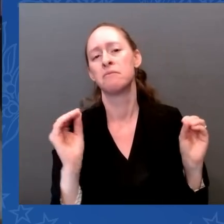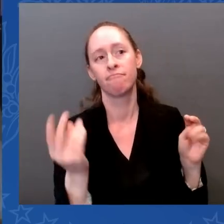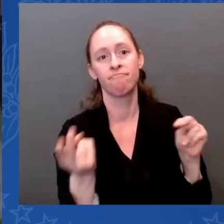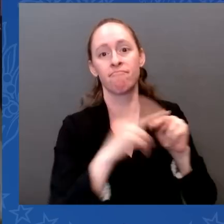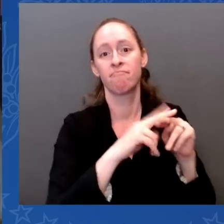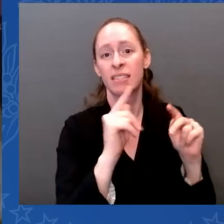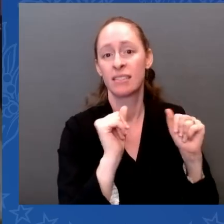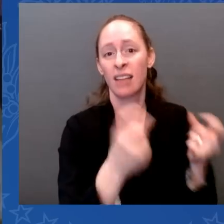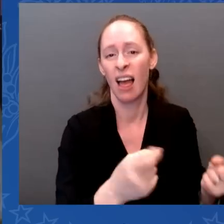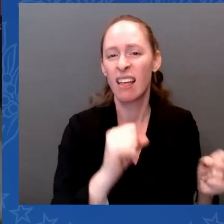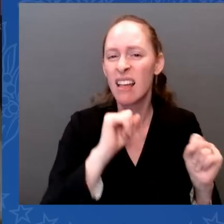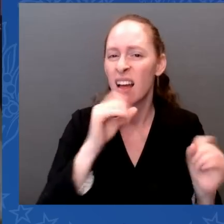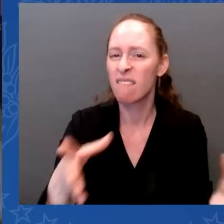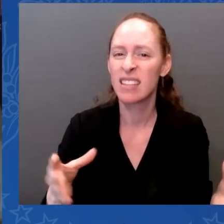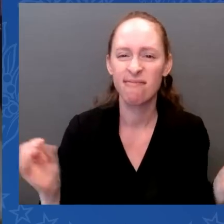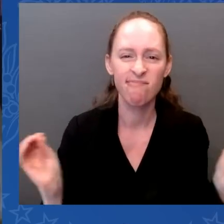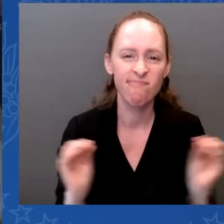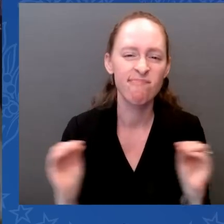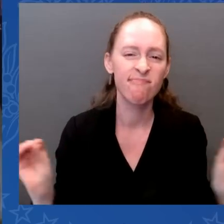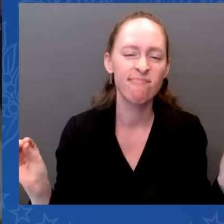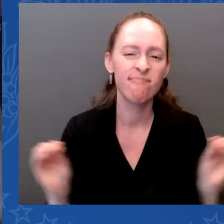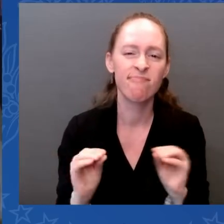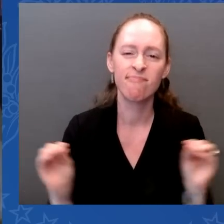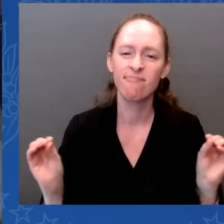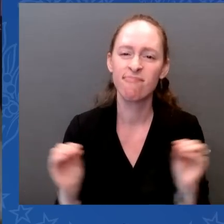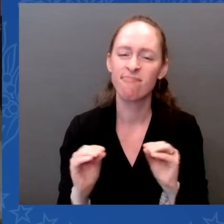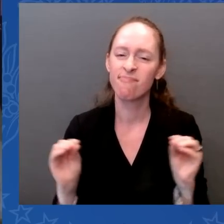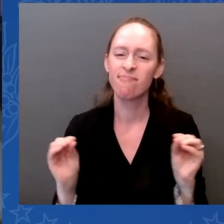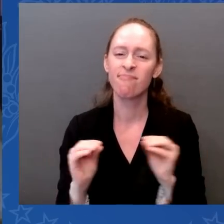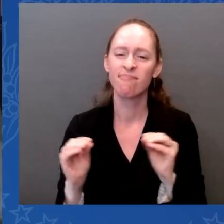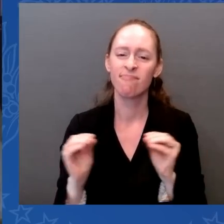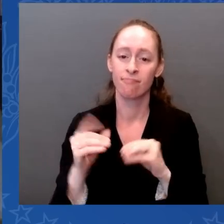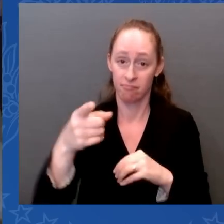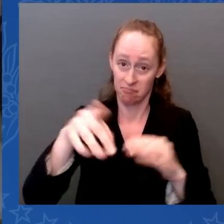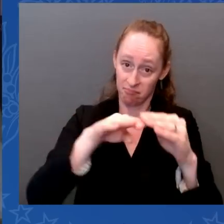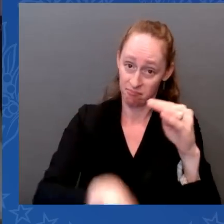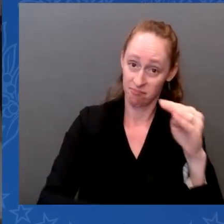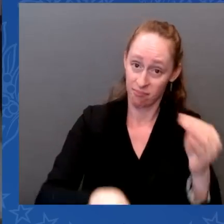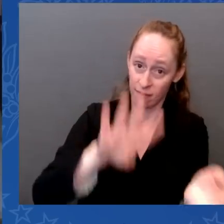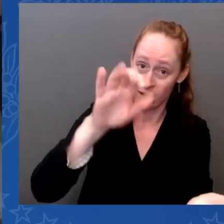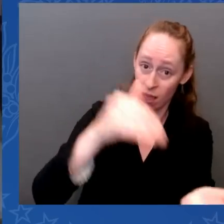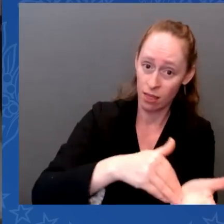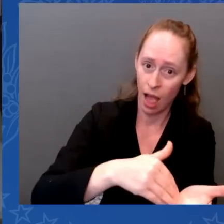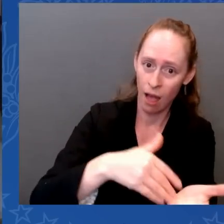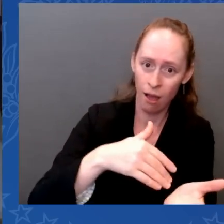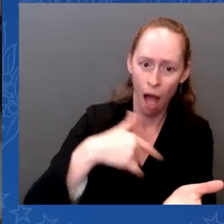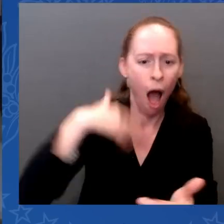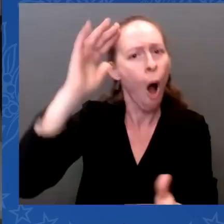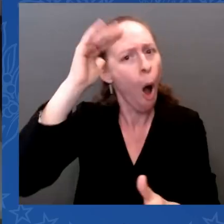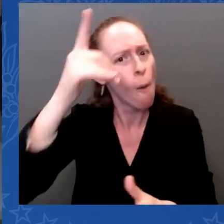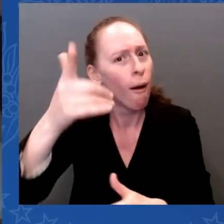I hope you're all making more than that -- you don't have to pay a penny more in taxes if you make less than 400.